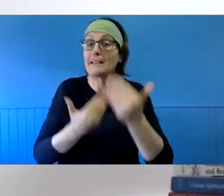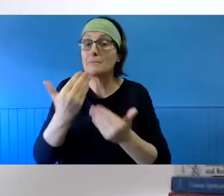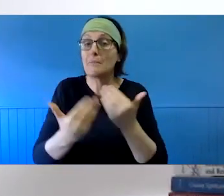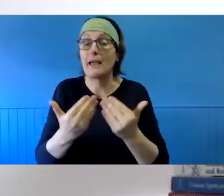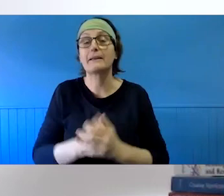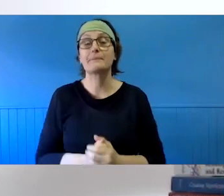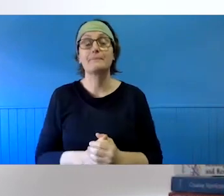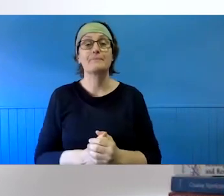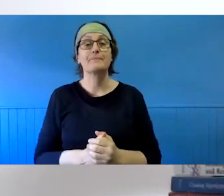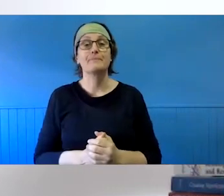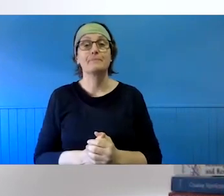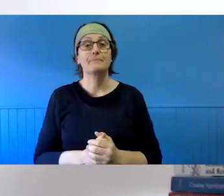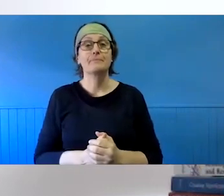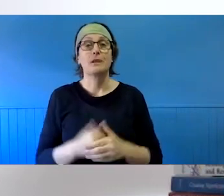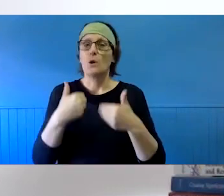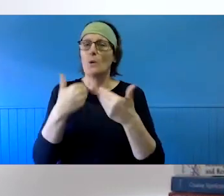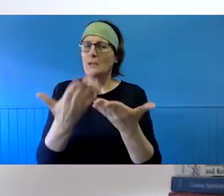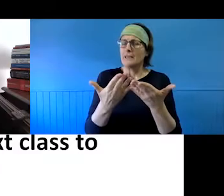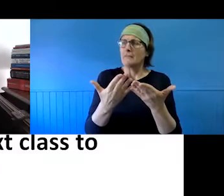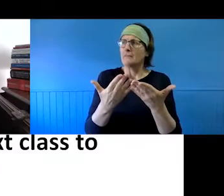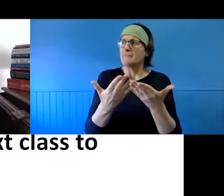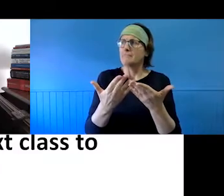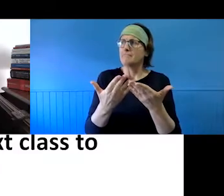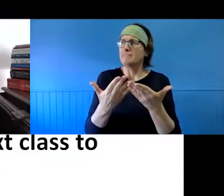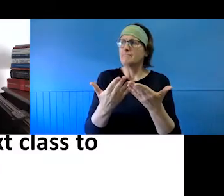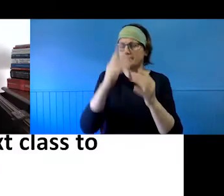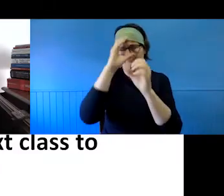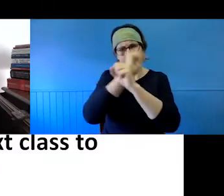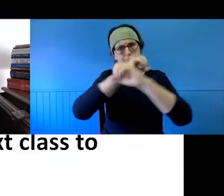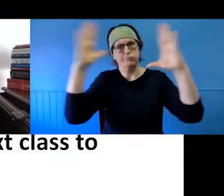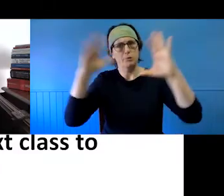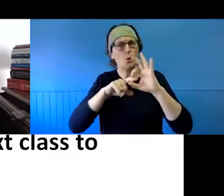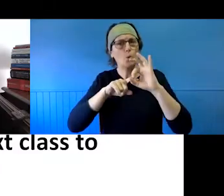with some overarching questions. One of the big ideas that I want you to